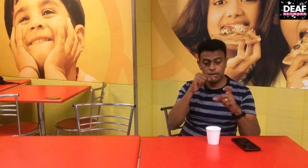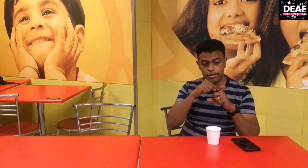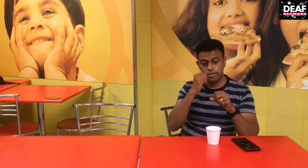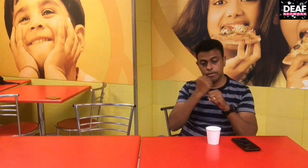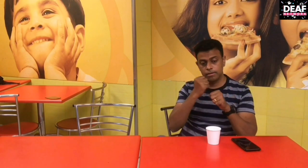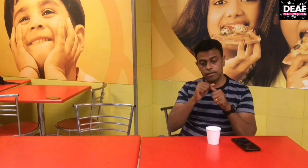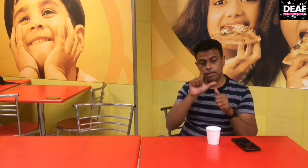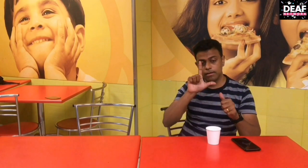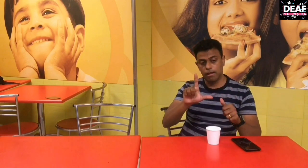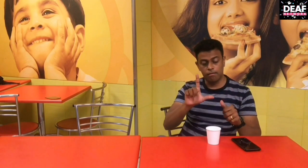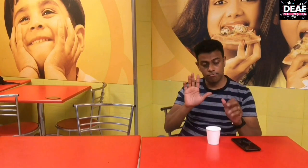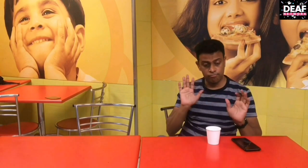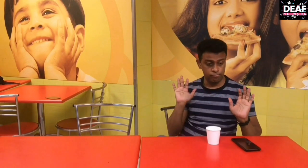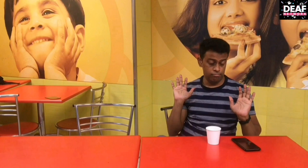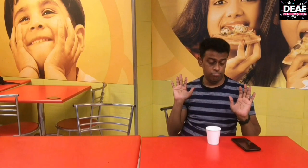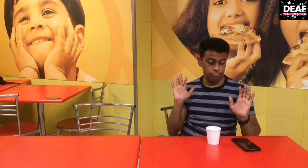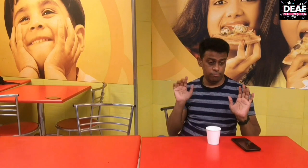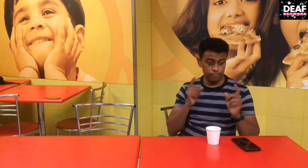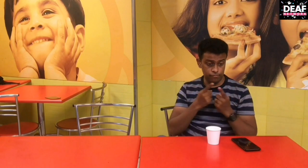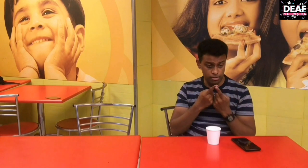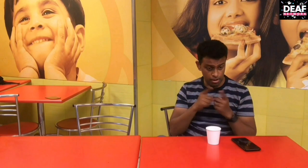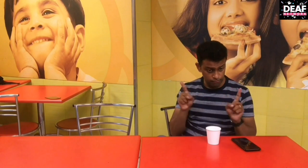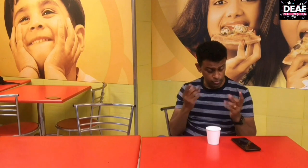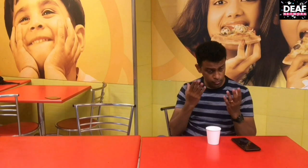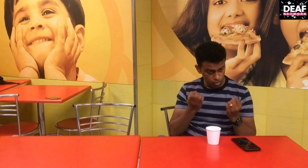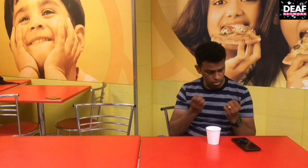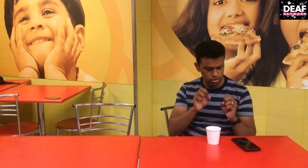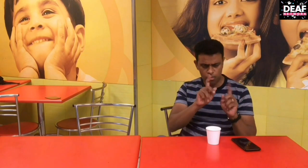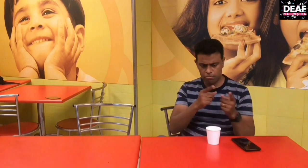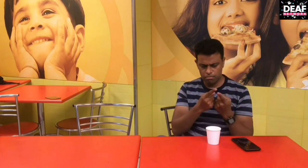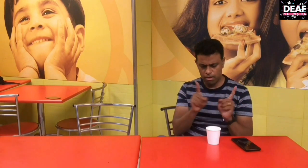Our marriage should be legal.. so if we plan to divorce,